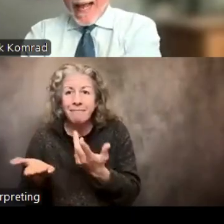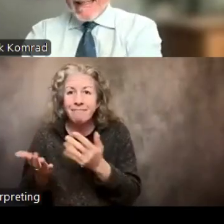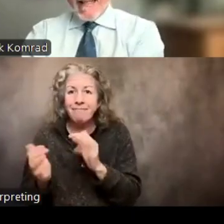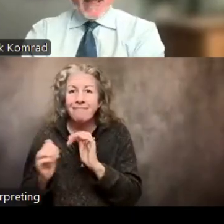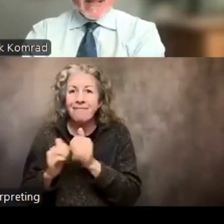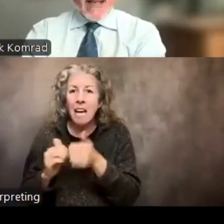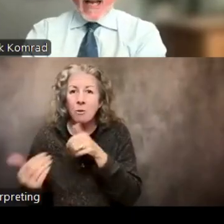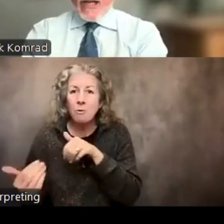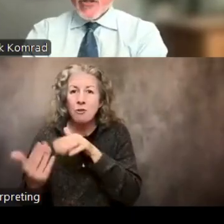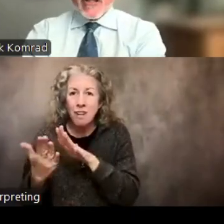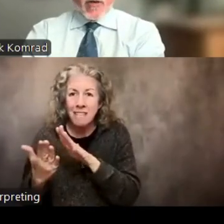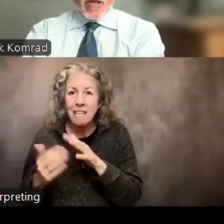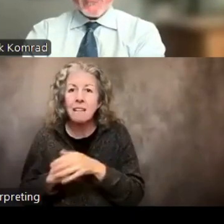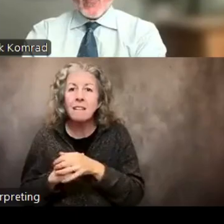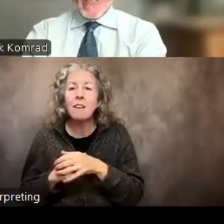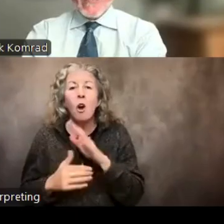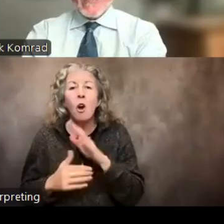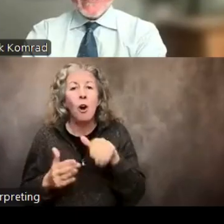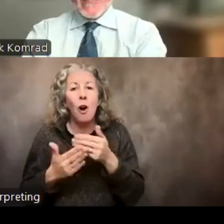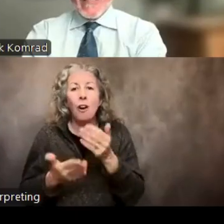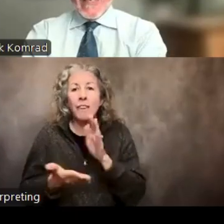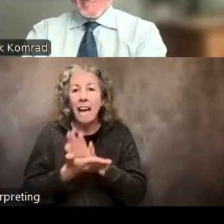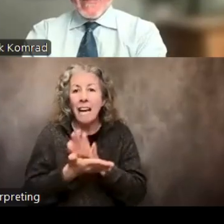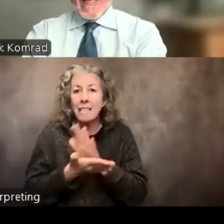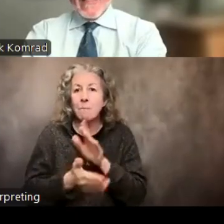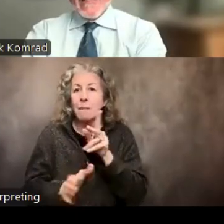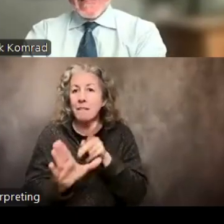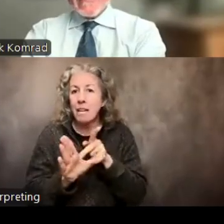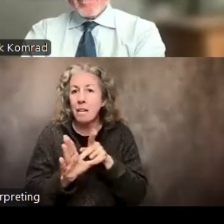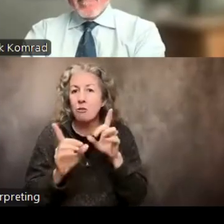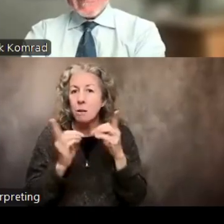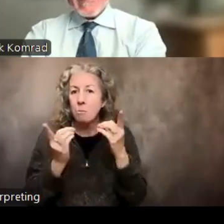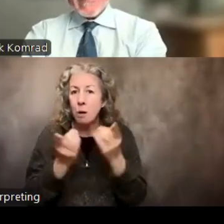academic psychiatry departments, weighed in, and they basically